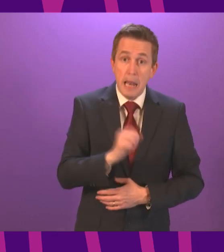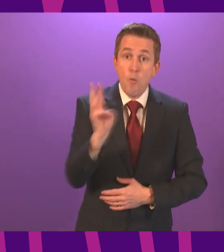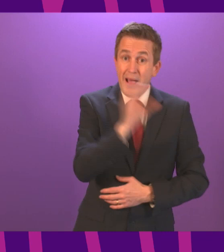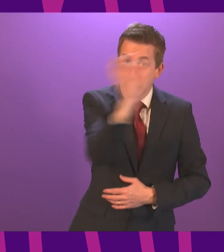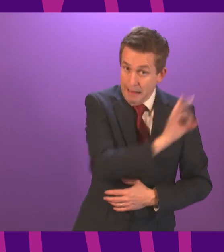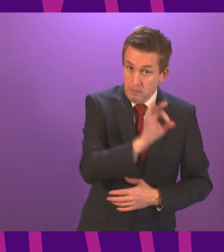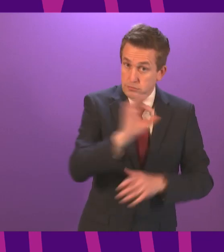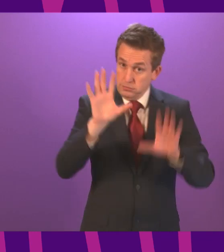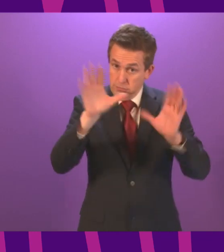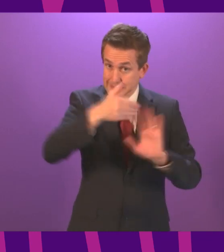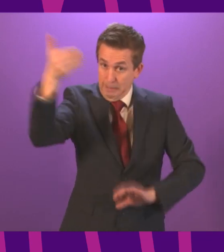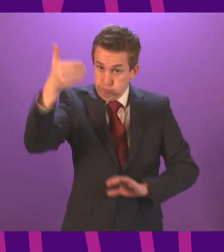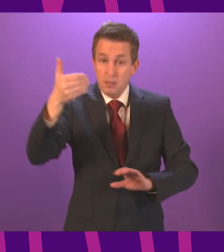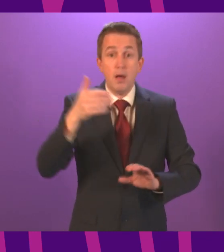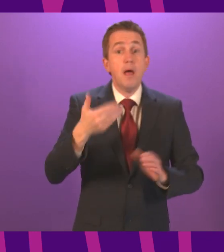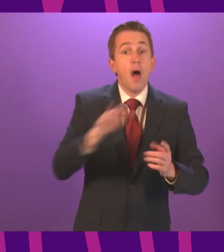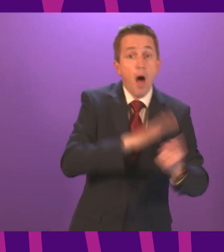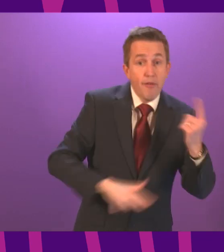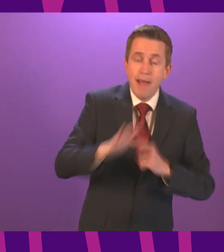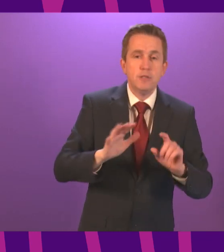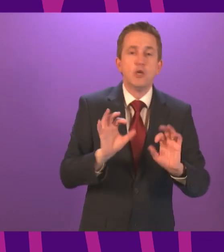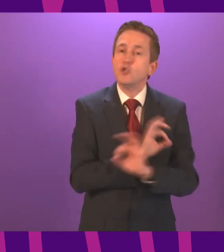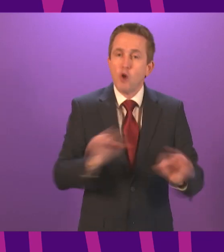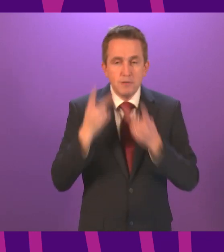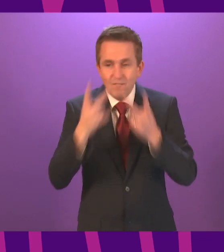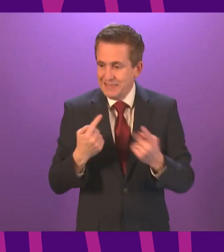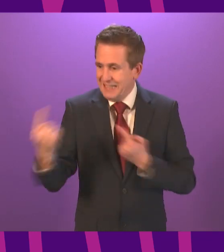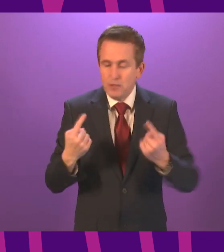at the moment, except for essential purposes. Outdoors and in indoor public places, we should